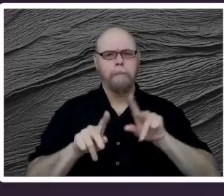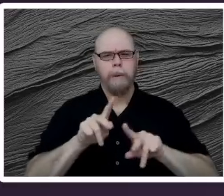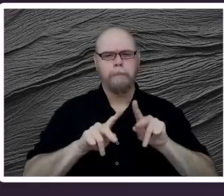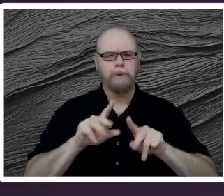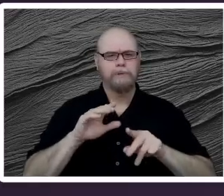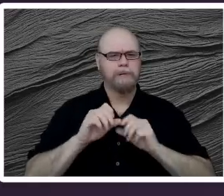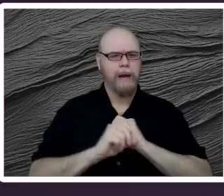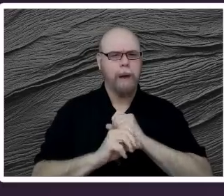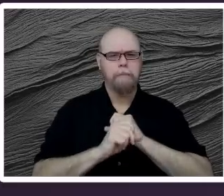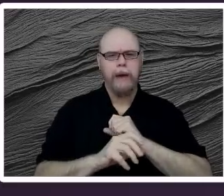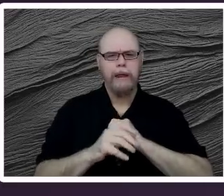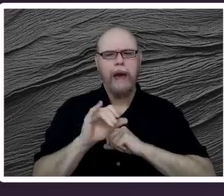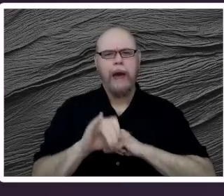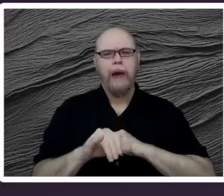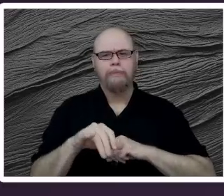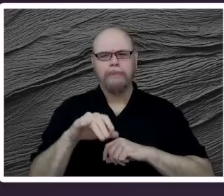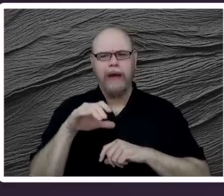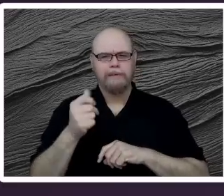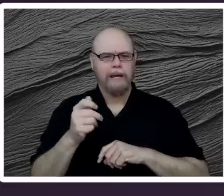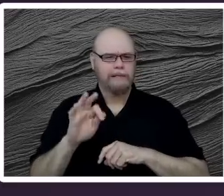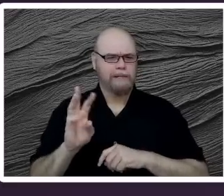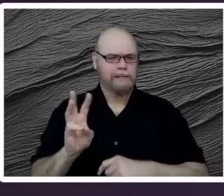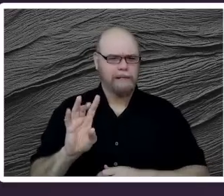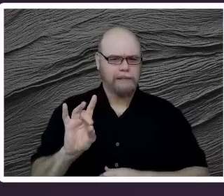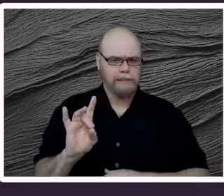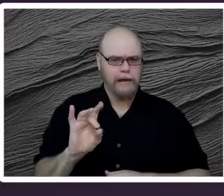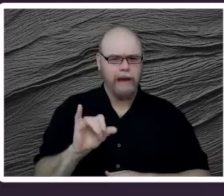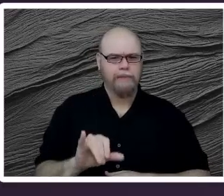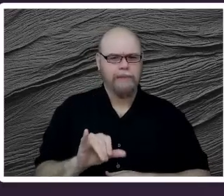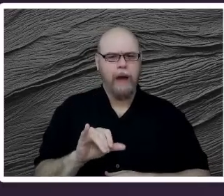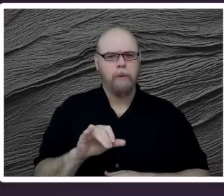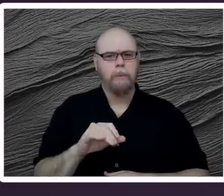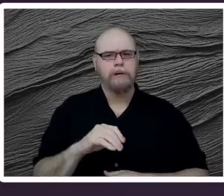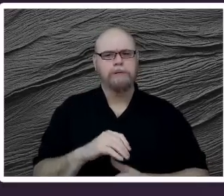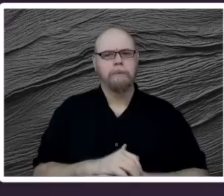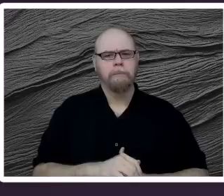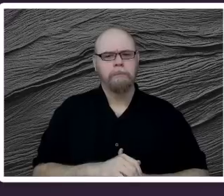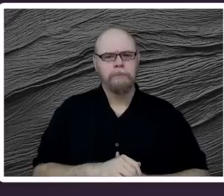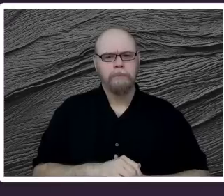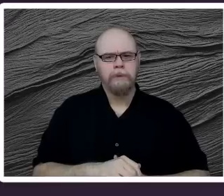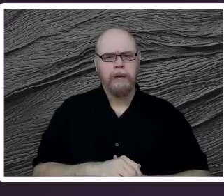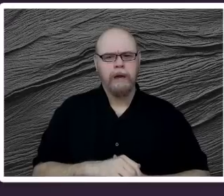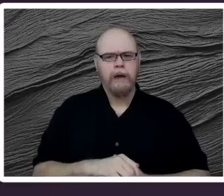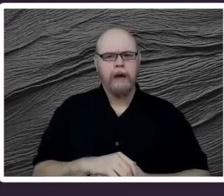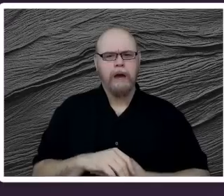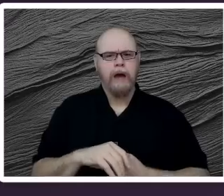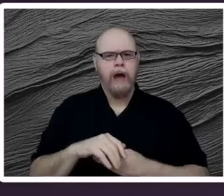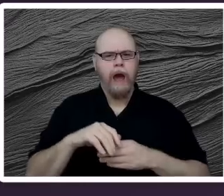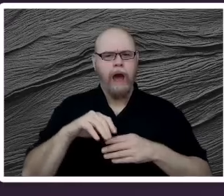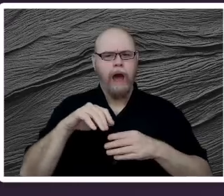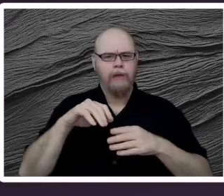King Jr's final social justice campaign to address poverty in America in the '60s. It